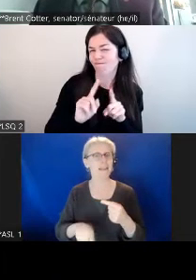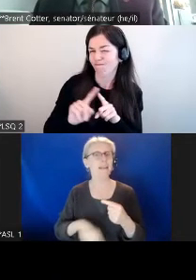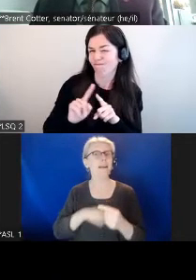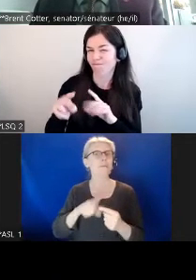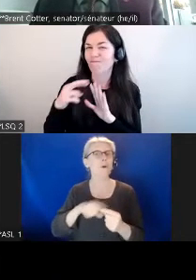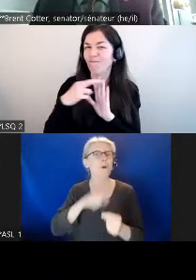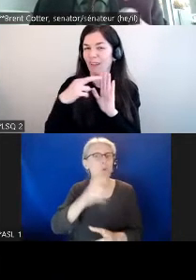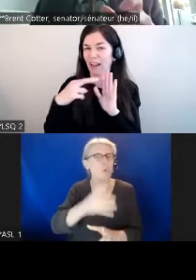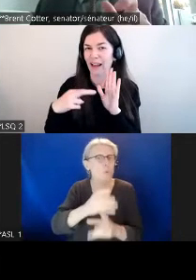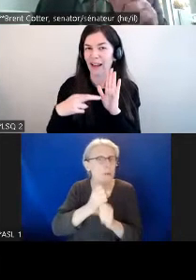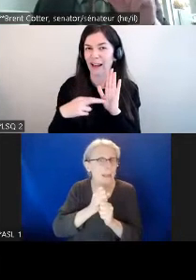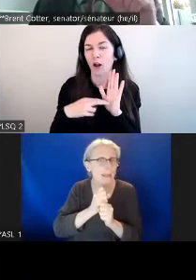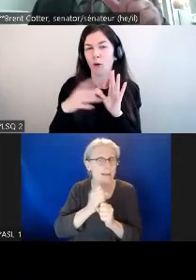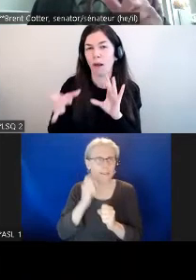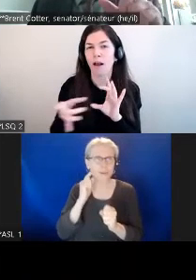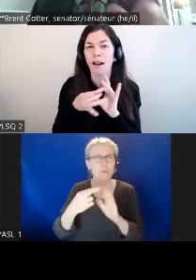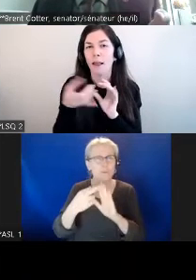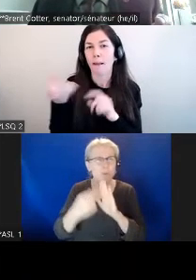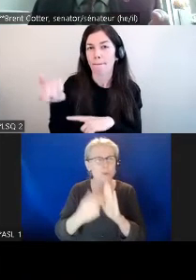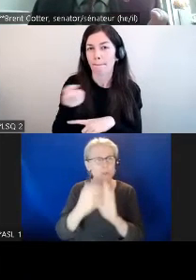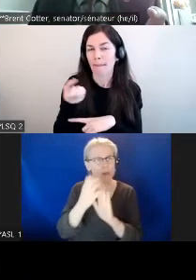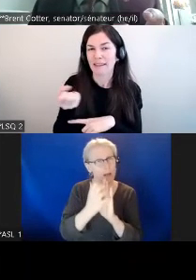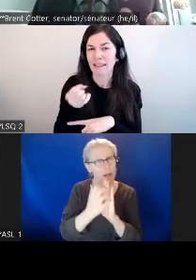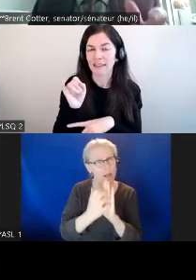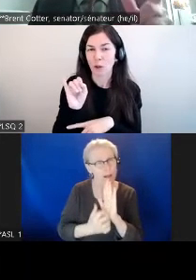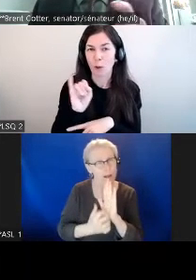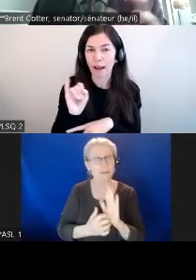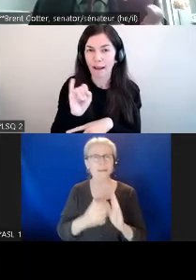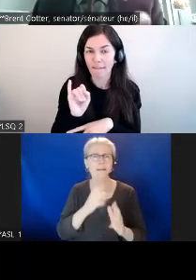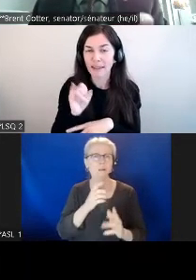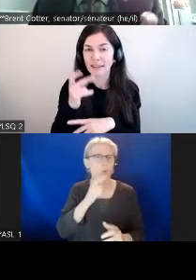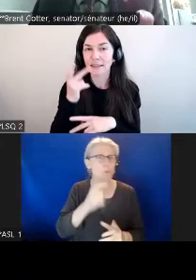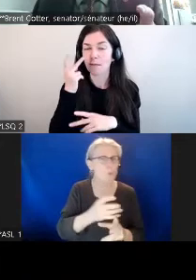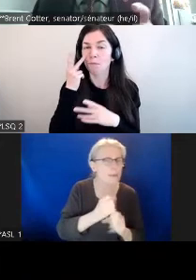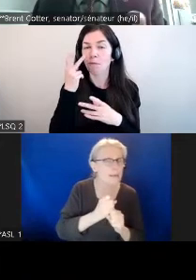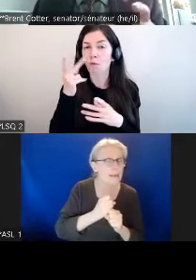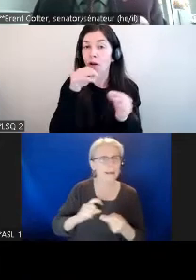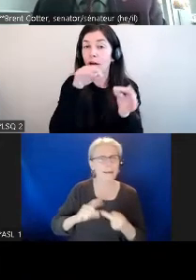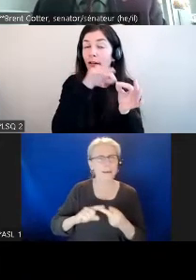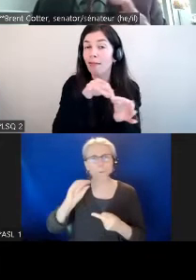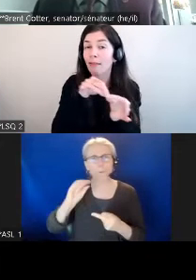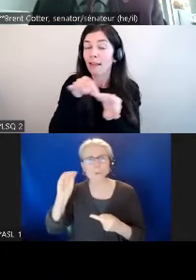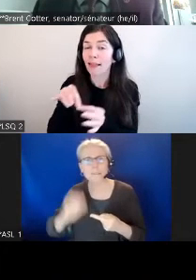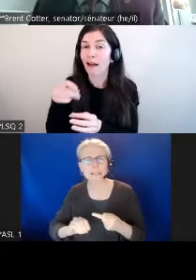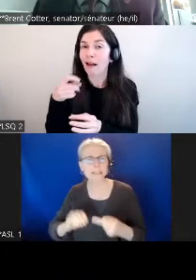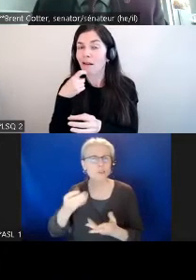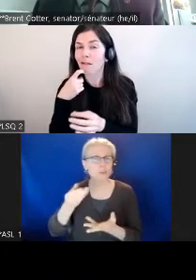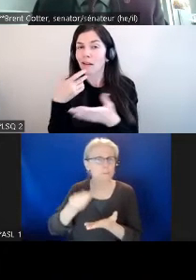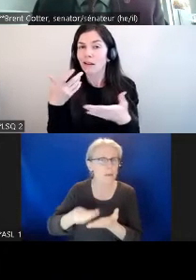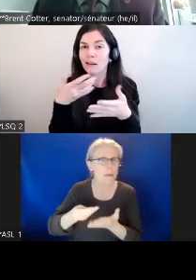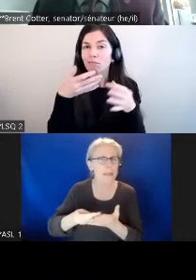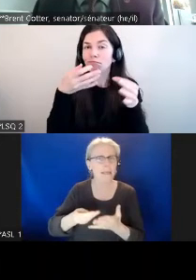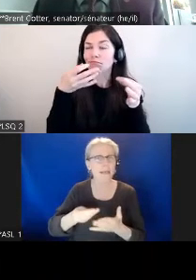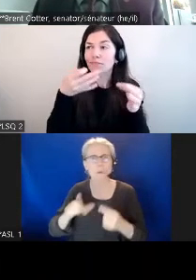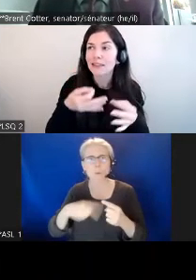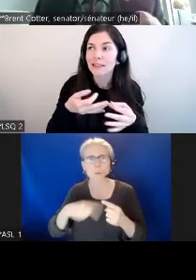QUALIFY? HOW MUCH WILL BE THE BENEFIT? WHAT MIGHT BE THE BASIS UPON WHICH YOU STOP BEING QUALIFIED?